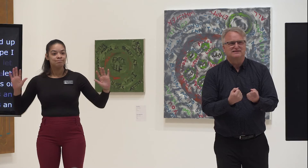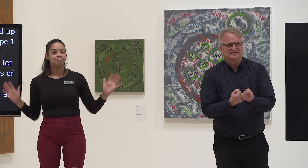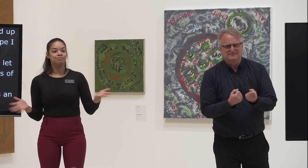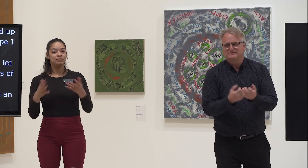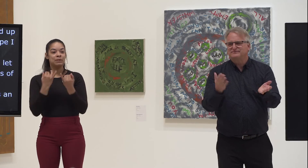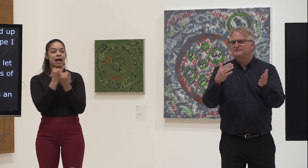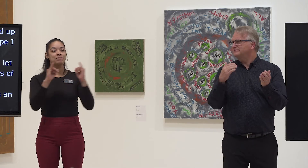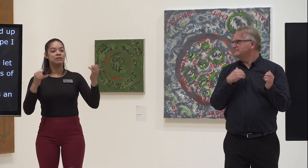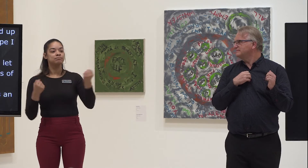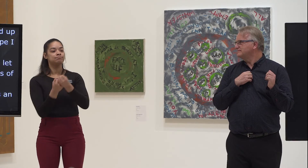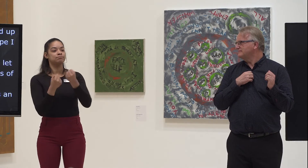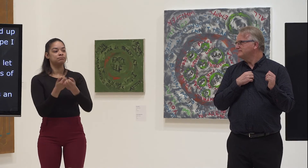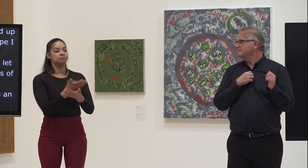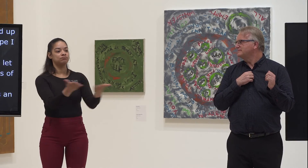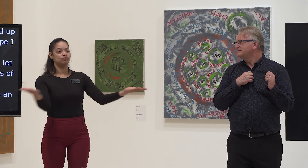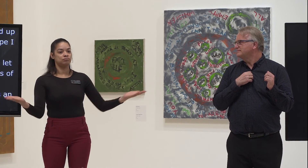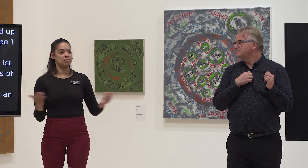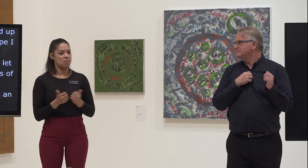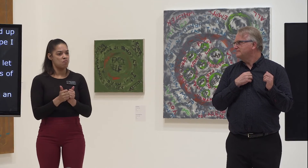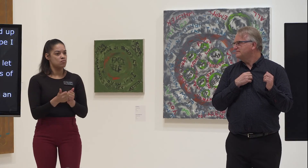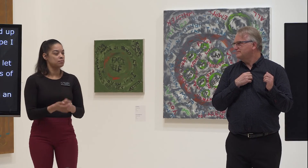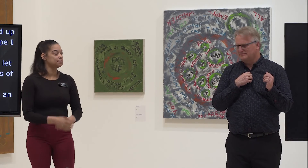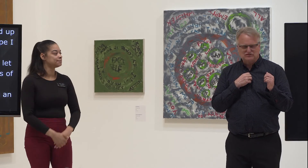support our younger Deaf students to make sure they're engaged.